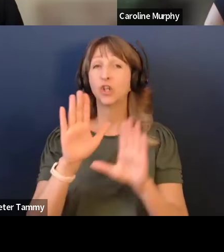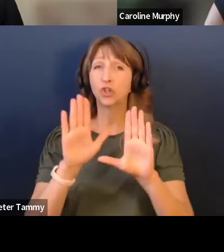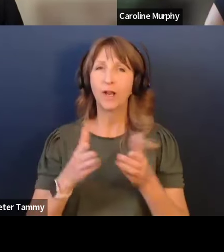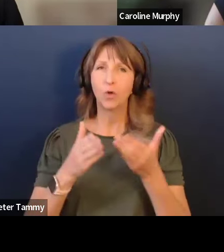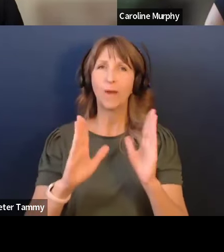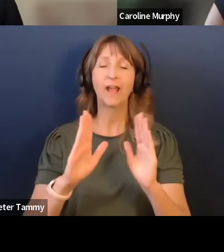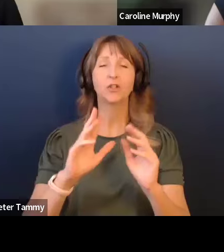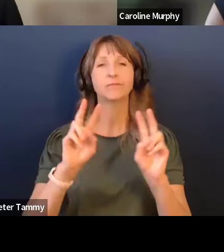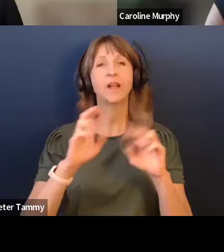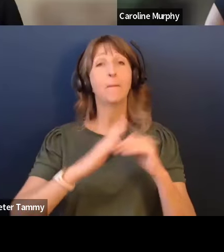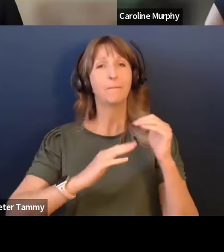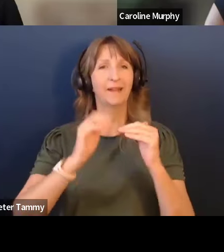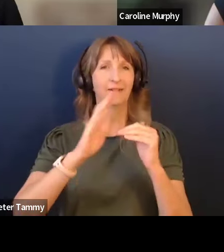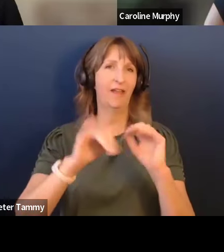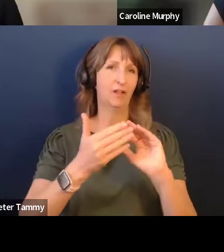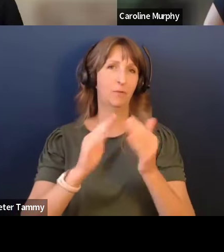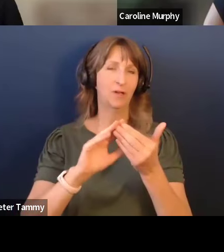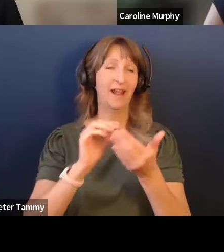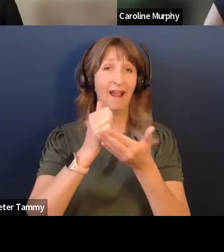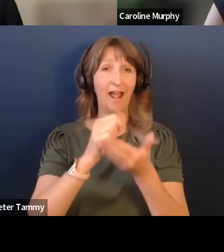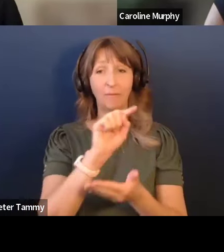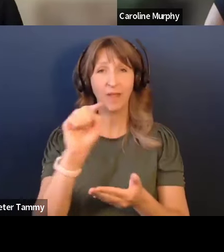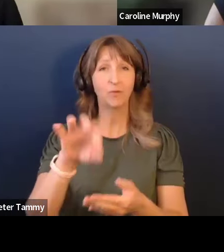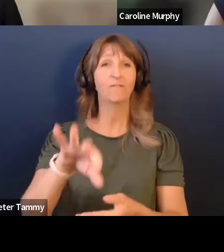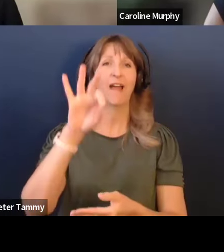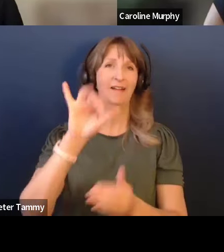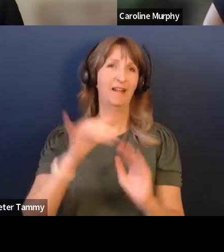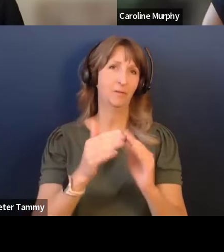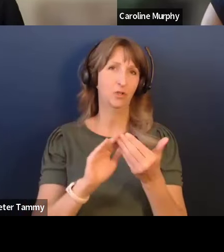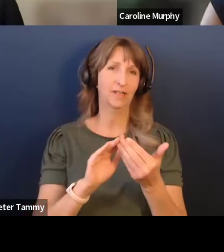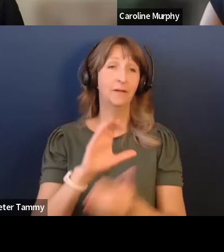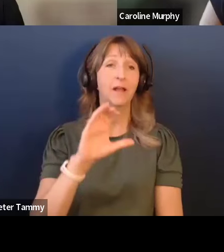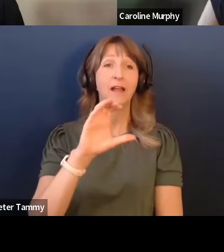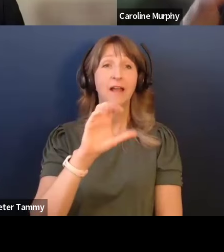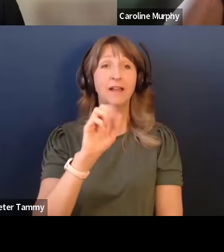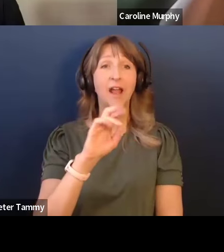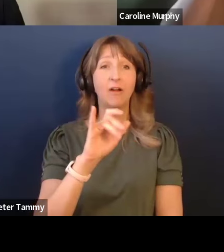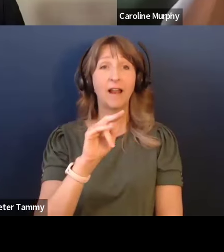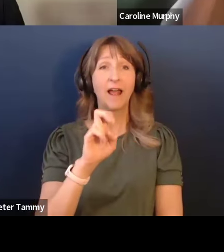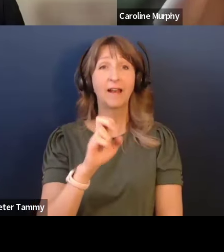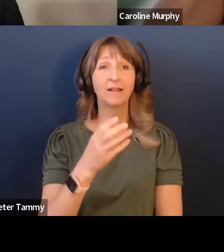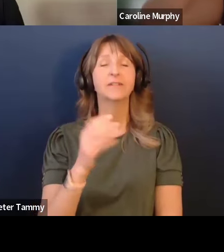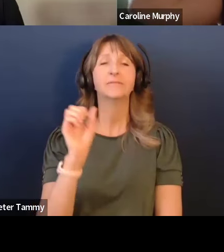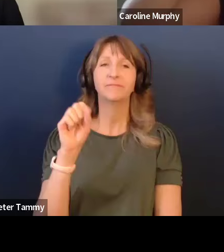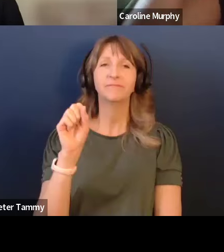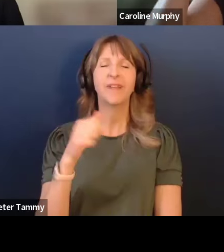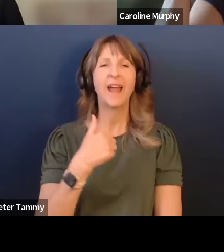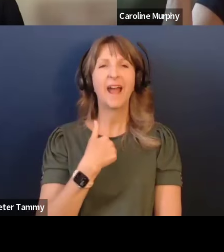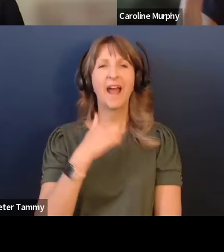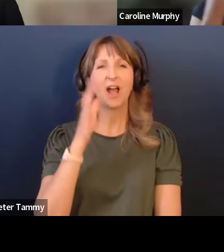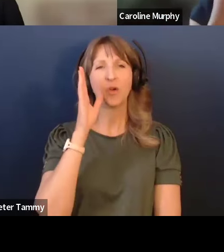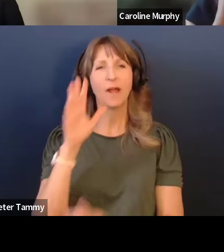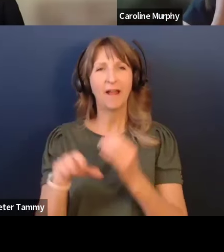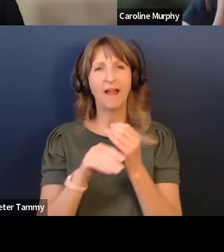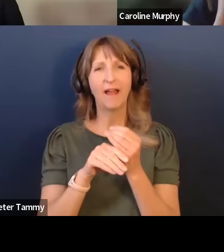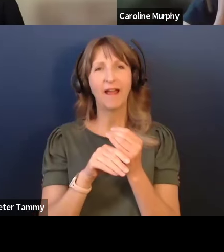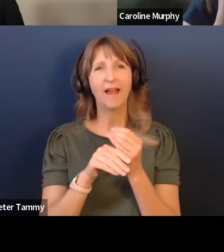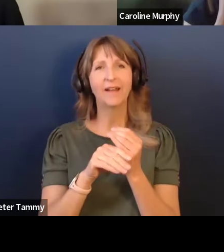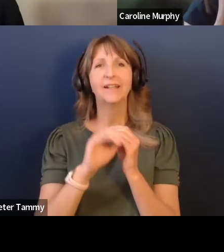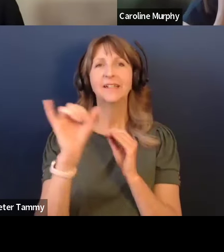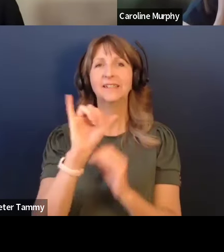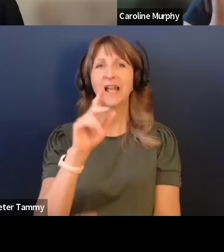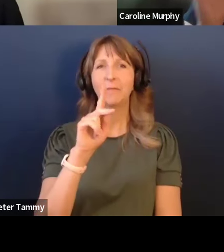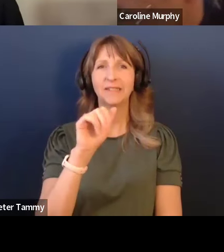to find their community as well. Carolyn. >> Sure, I will echo Katelyn's sentiments on